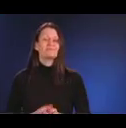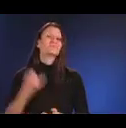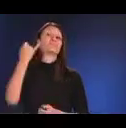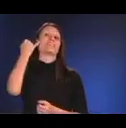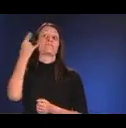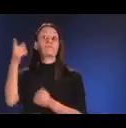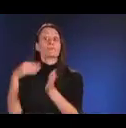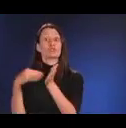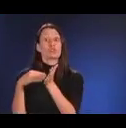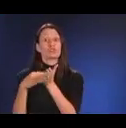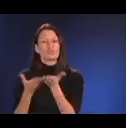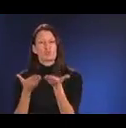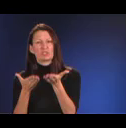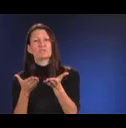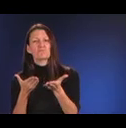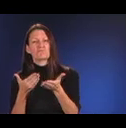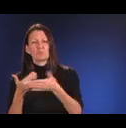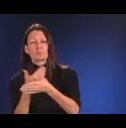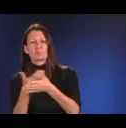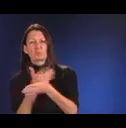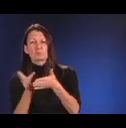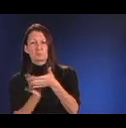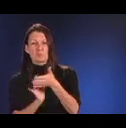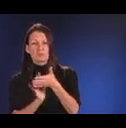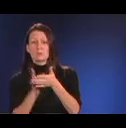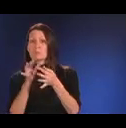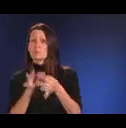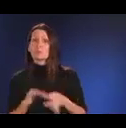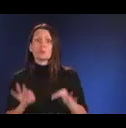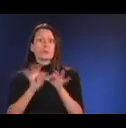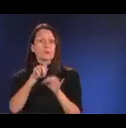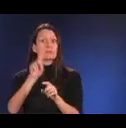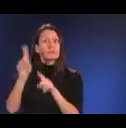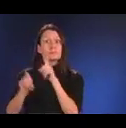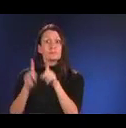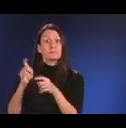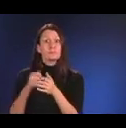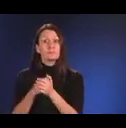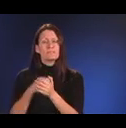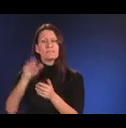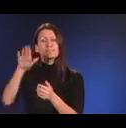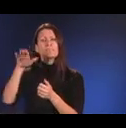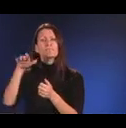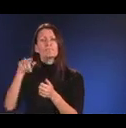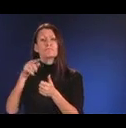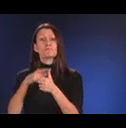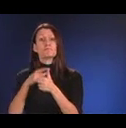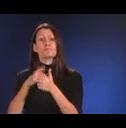If the psychiatrist suggests a new medicine, the peer should ask the following questions.